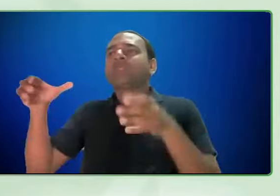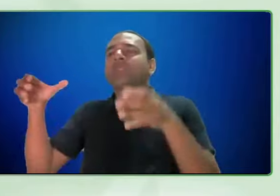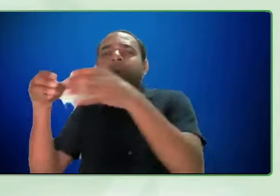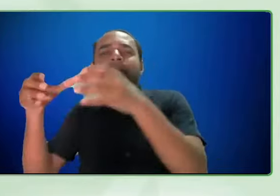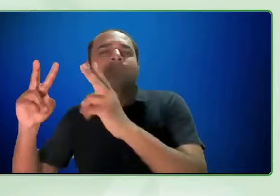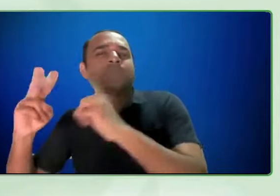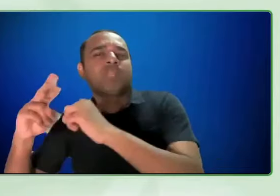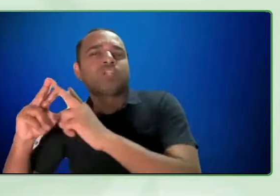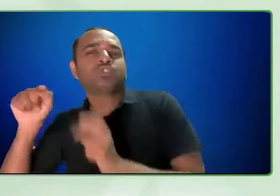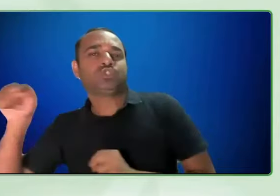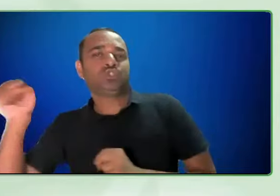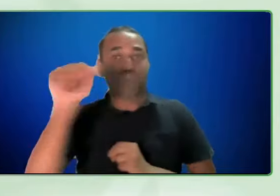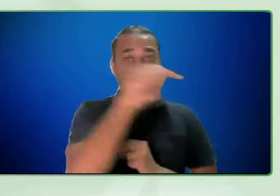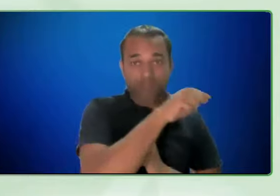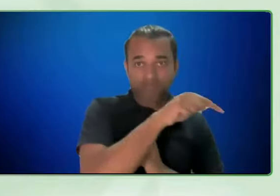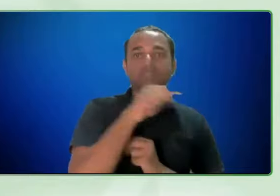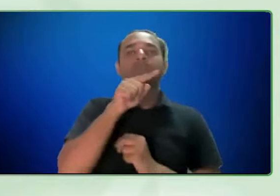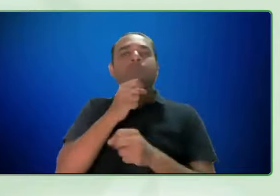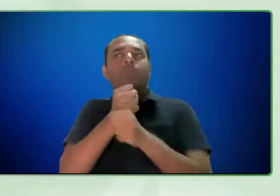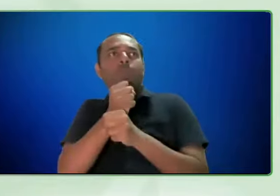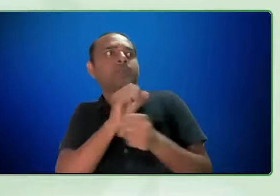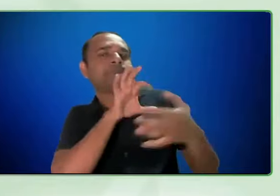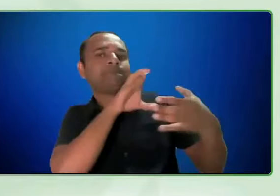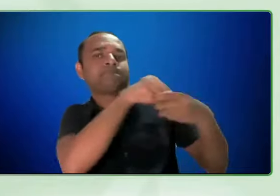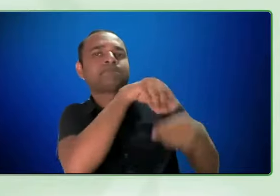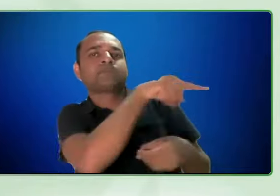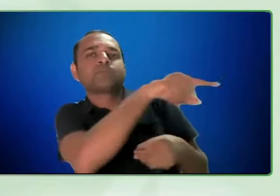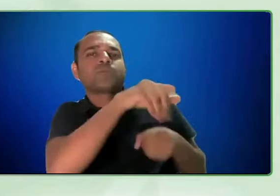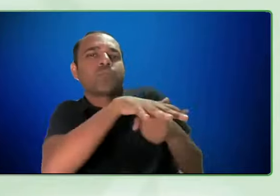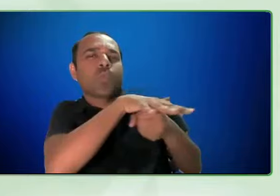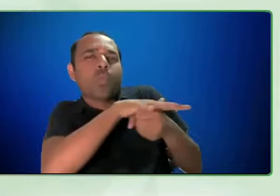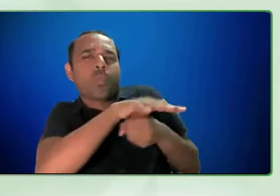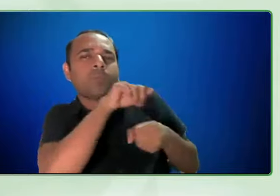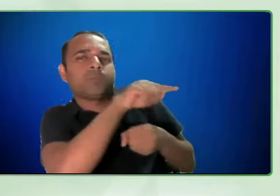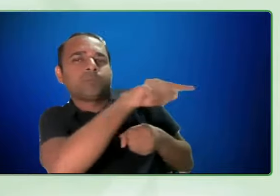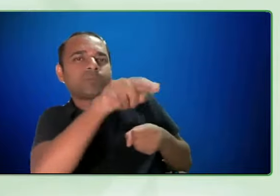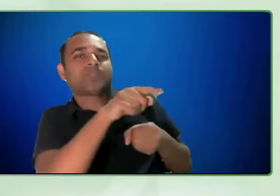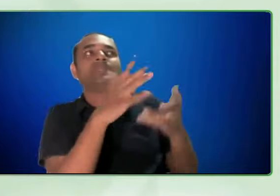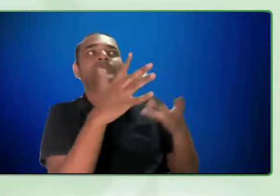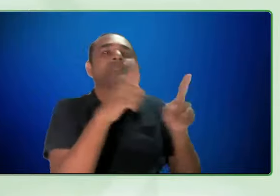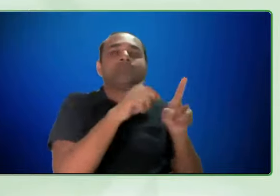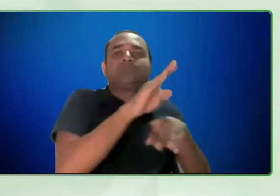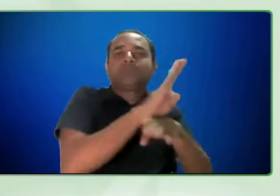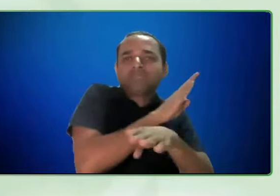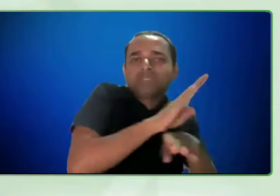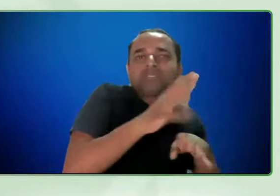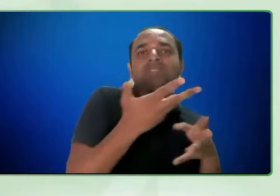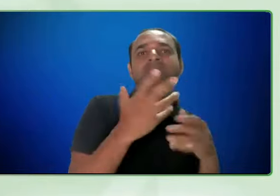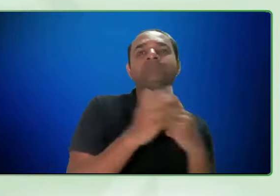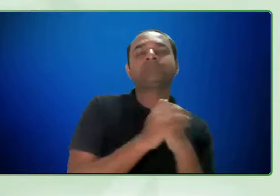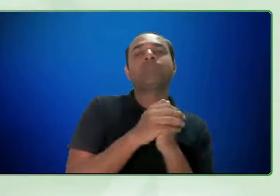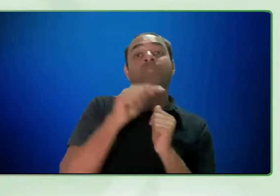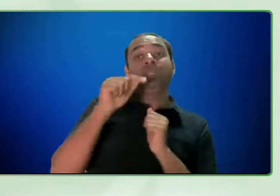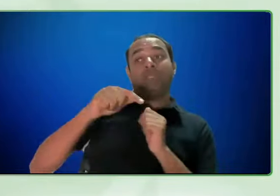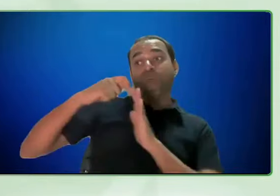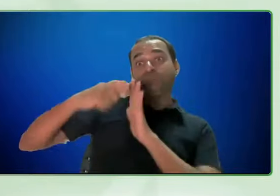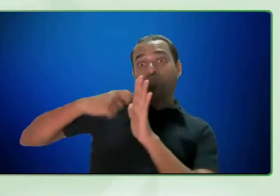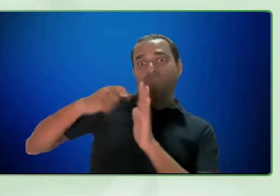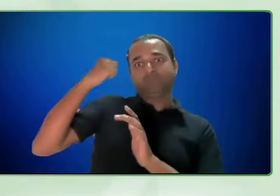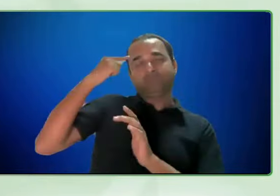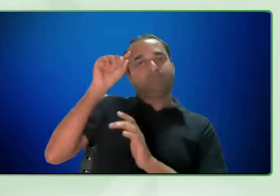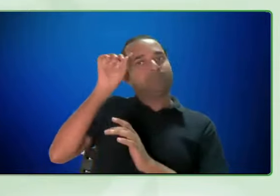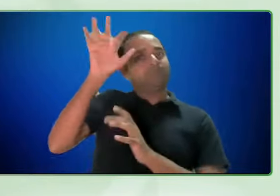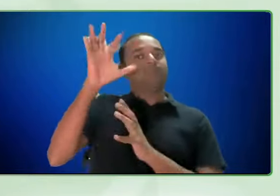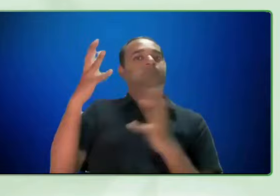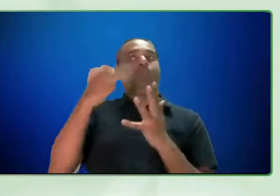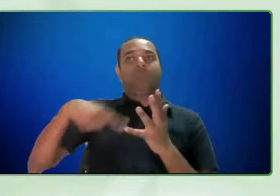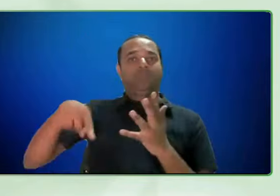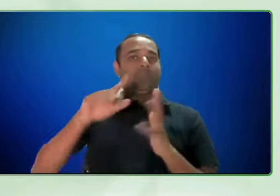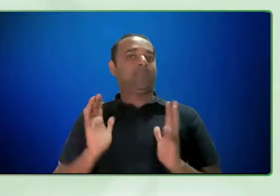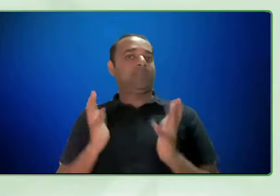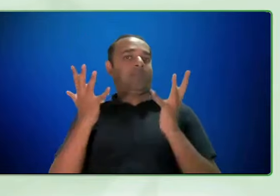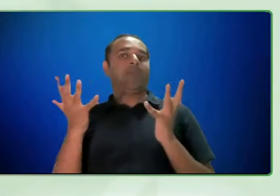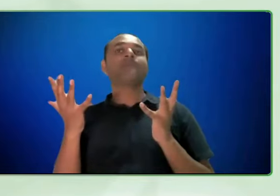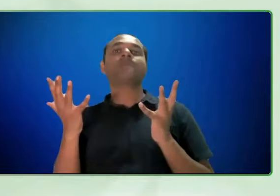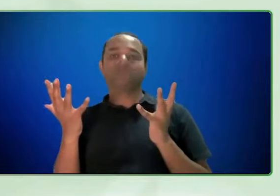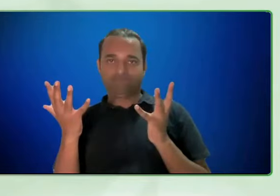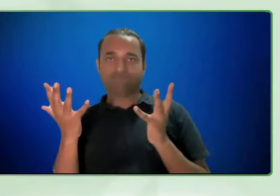the next stage, getting the Indian innovators to collaborate and see how the best practices are